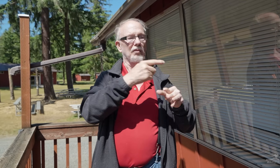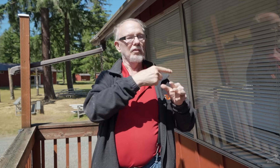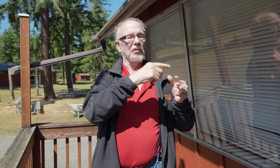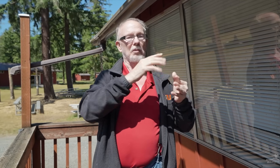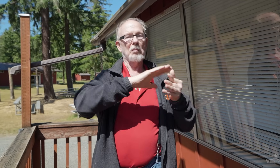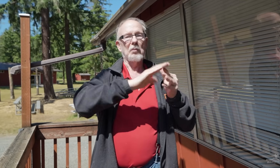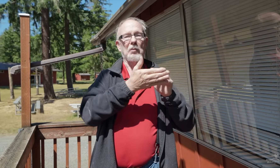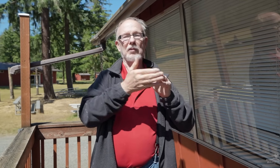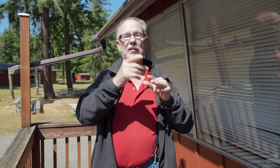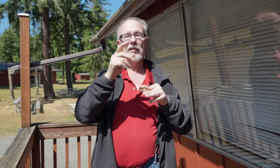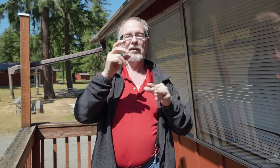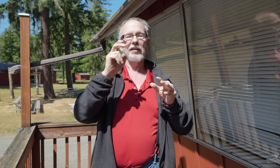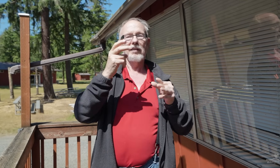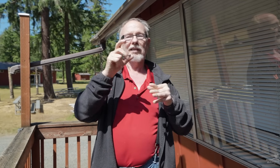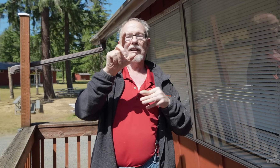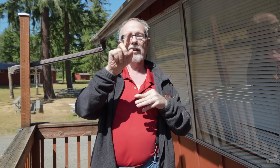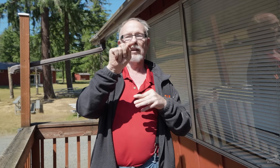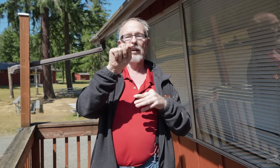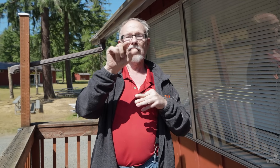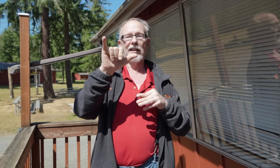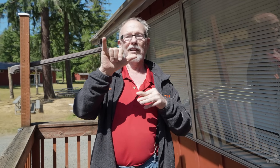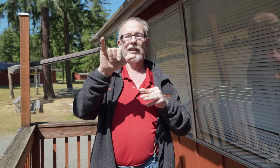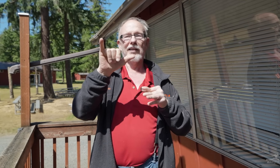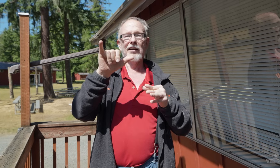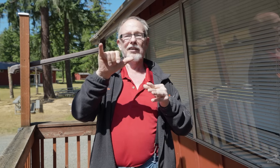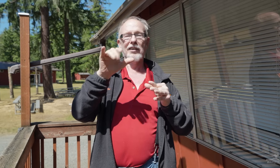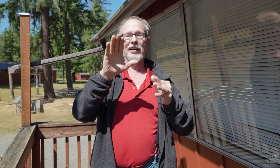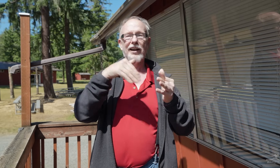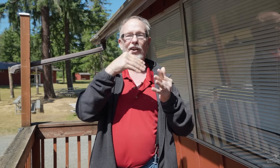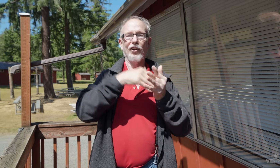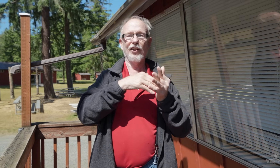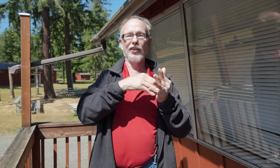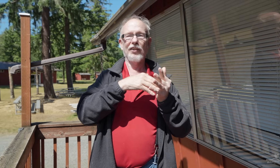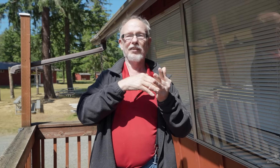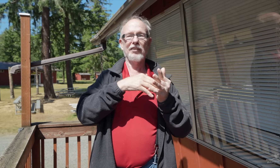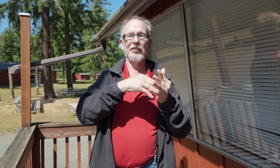It became a TTY center,